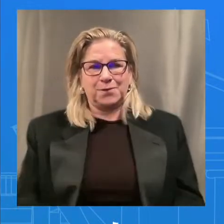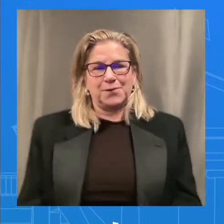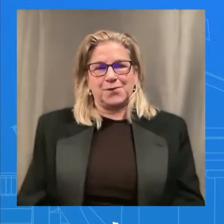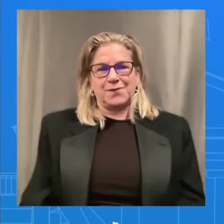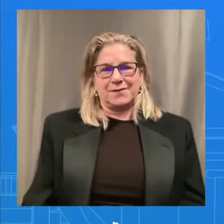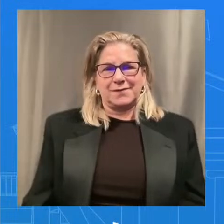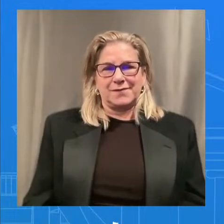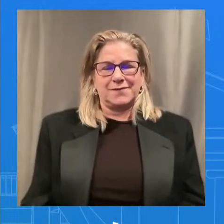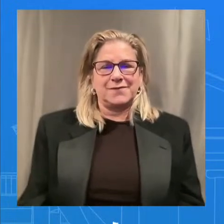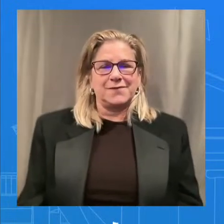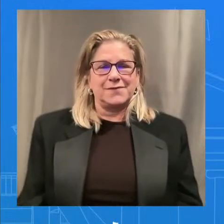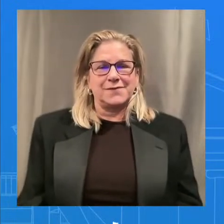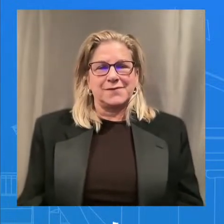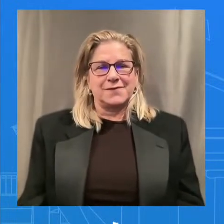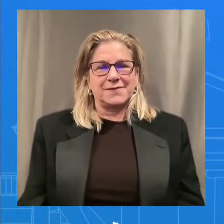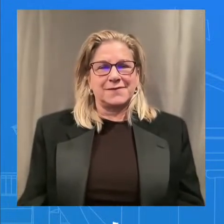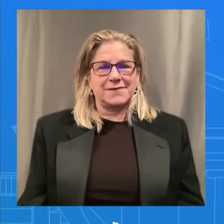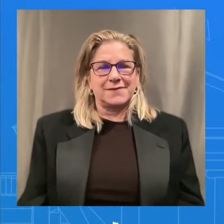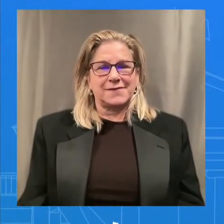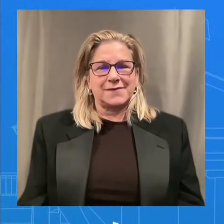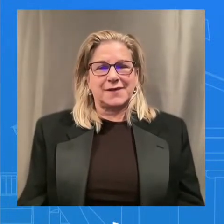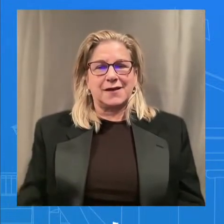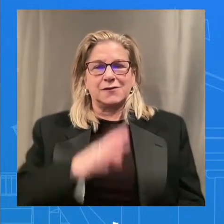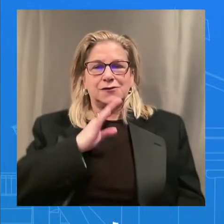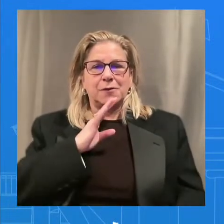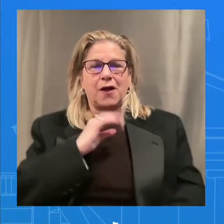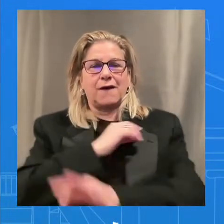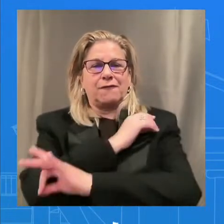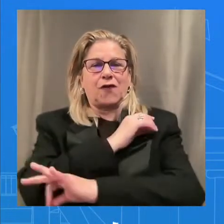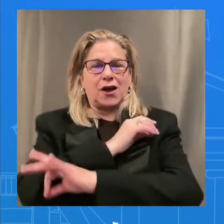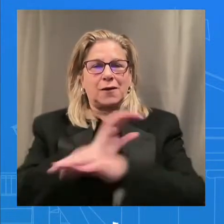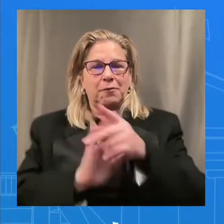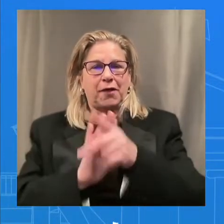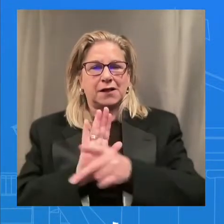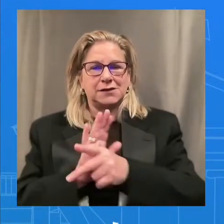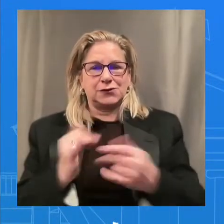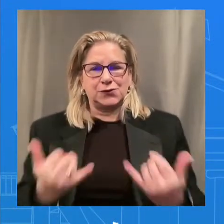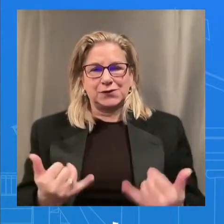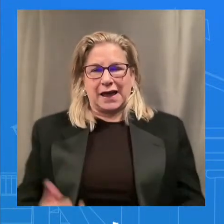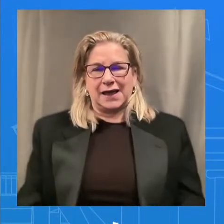Mr. Sullivan: Thank you very much. And good afternoon. April, congratulations on being the longest-serving --